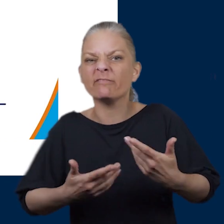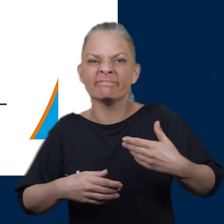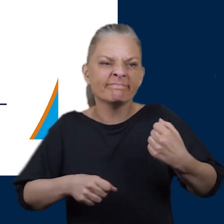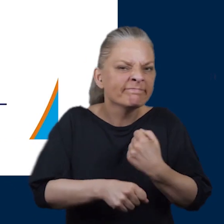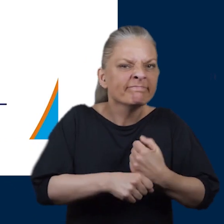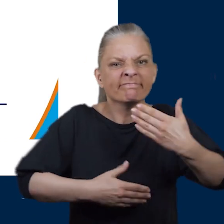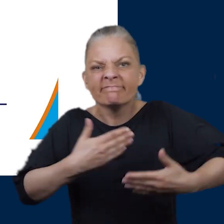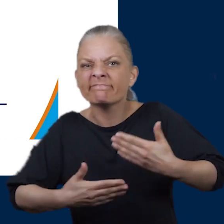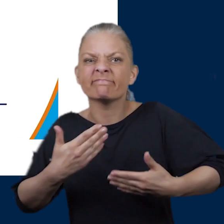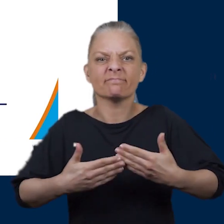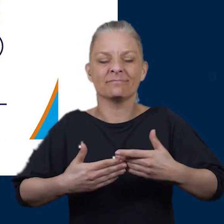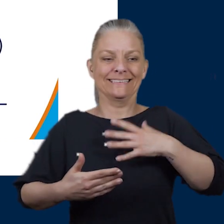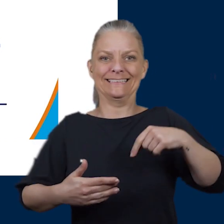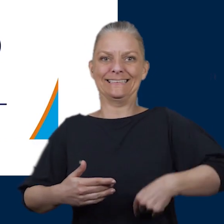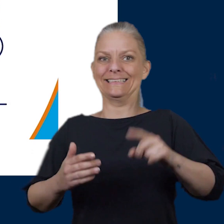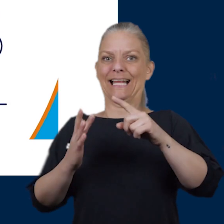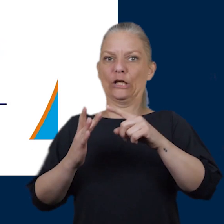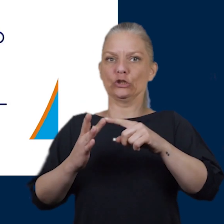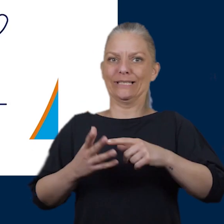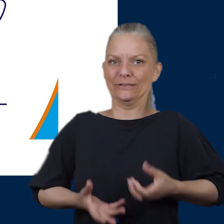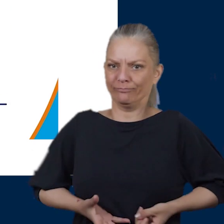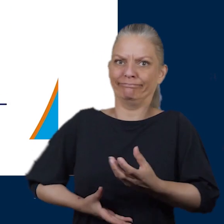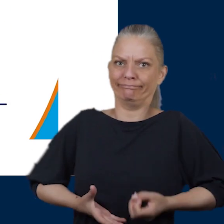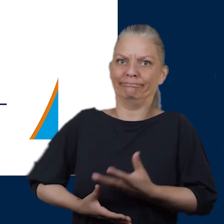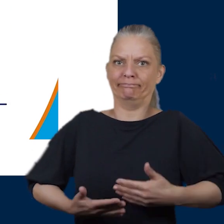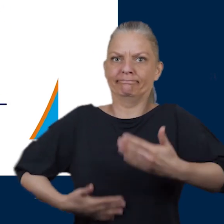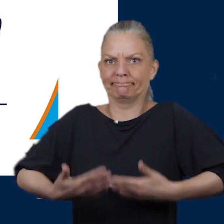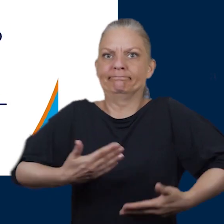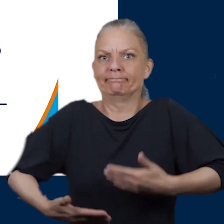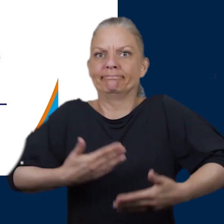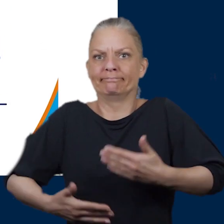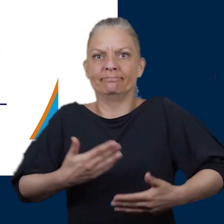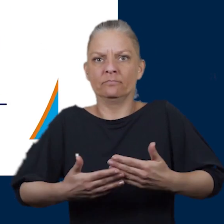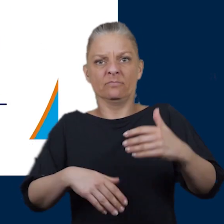insulin and we all need insulin to live. It does an essential job, it allows the glucose